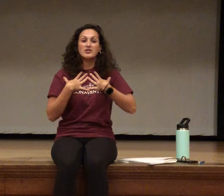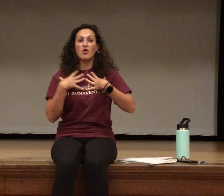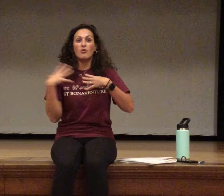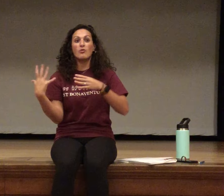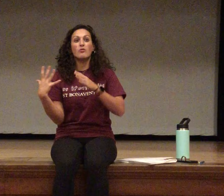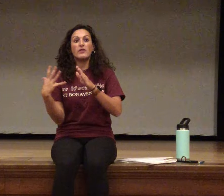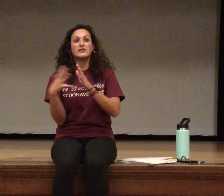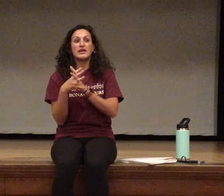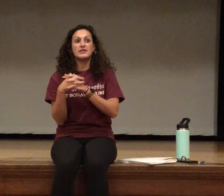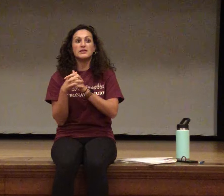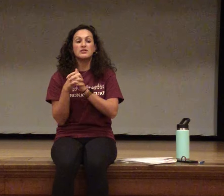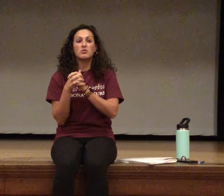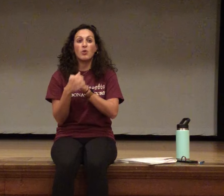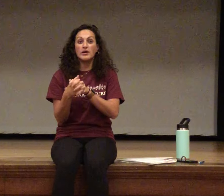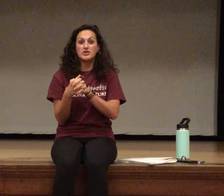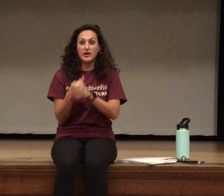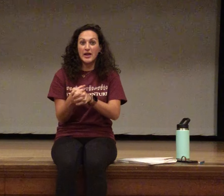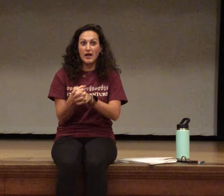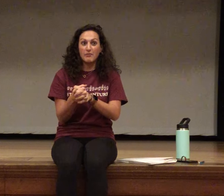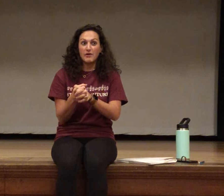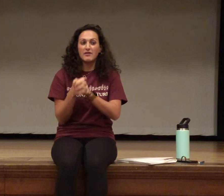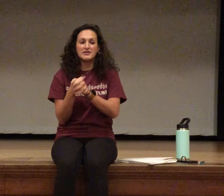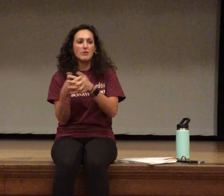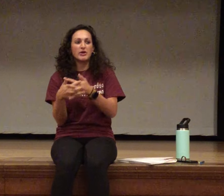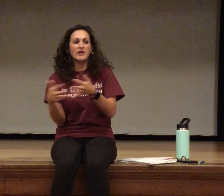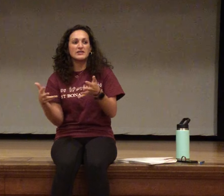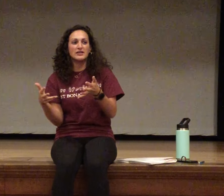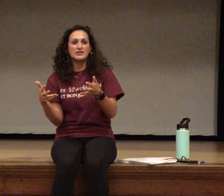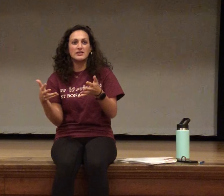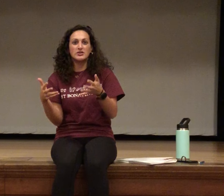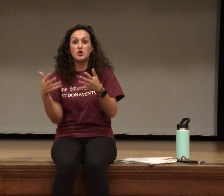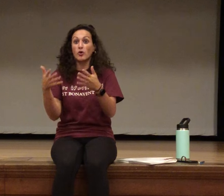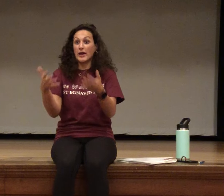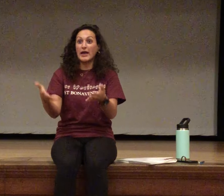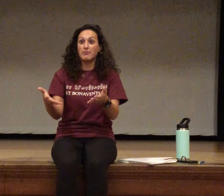so with the sentence what is your name the topic of that sentence is your name